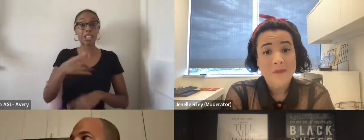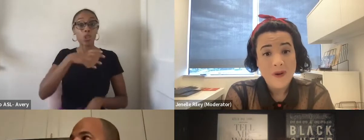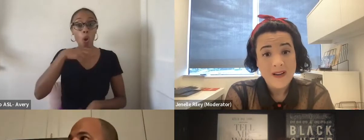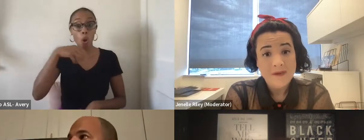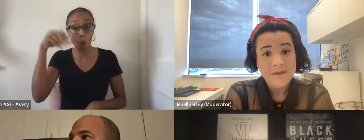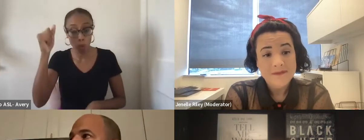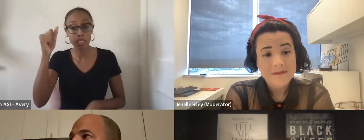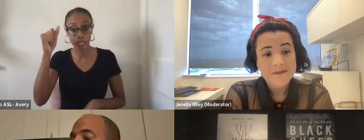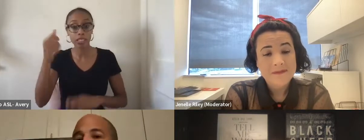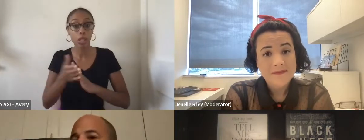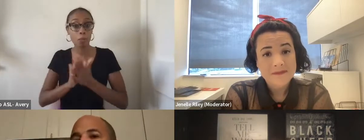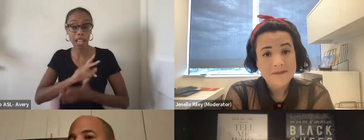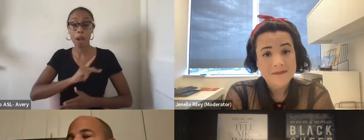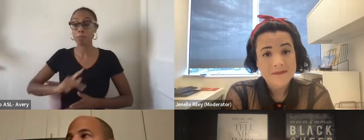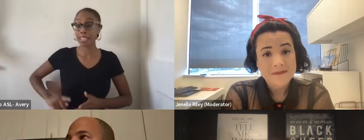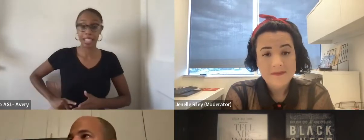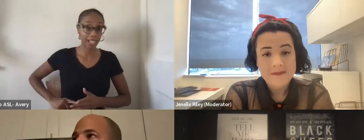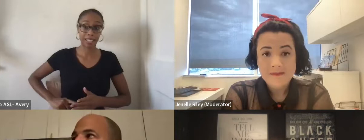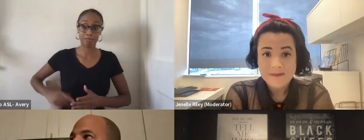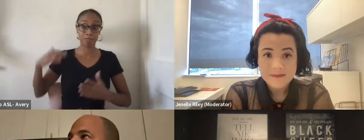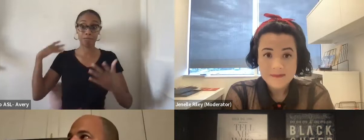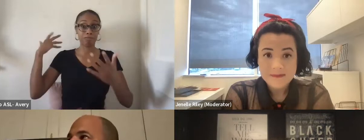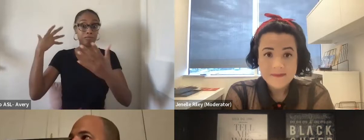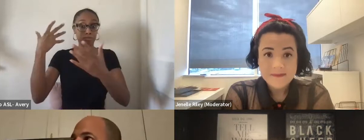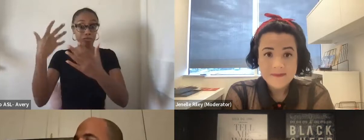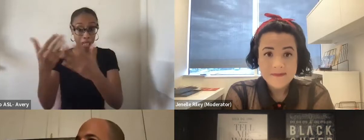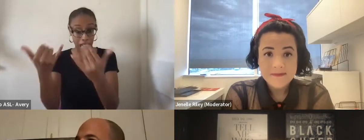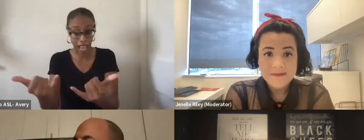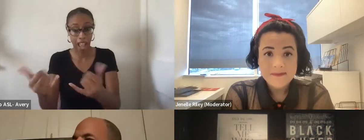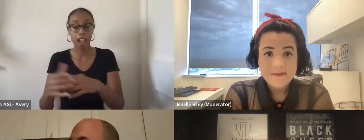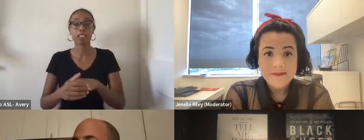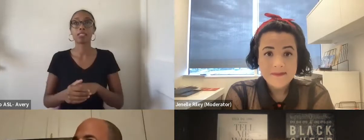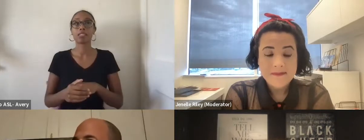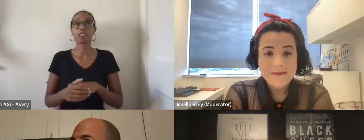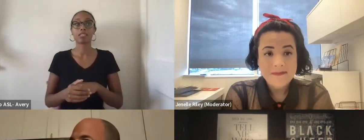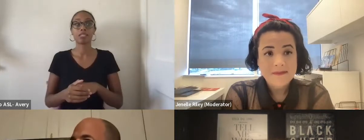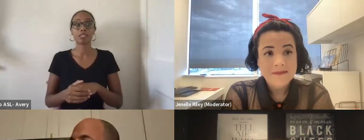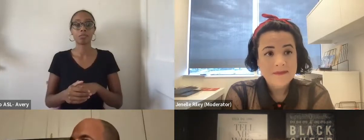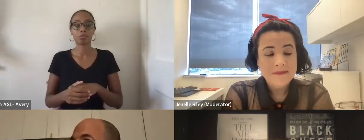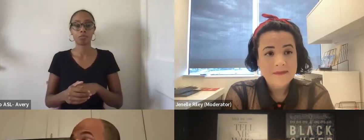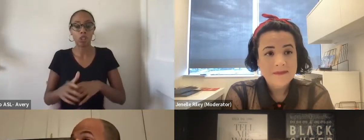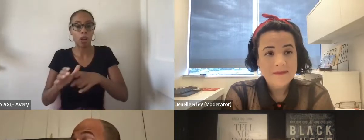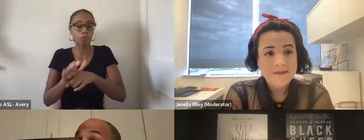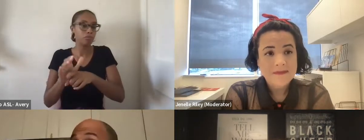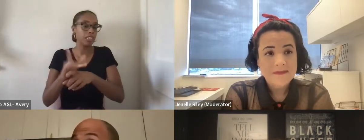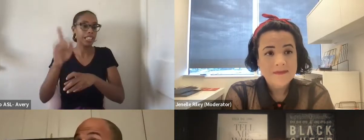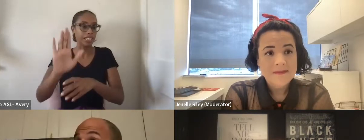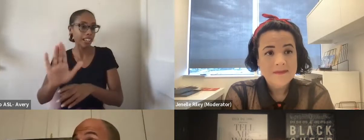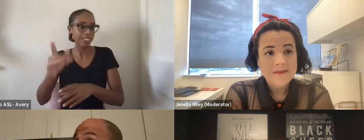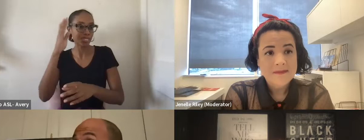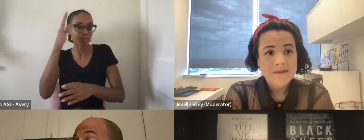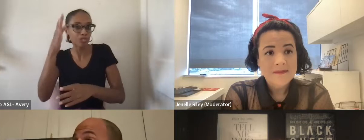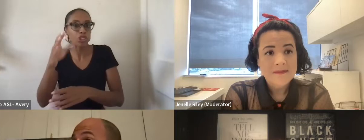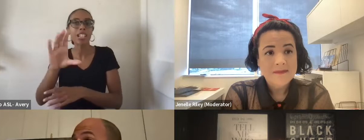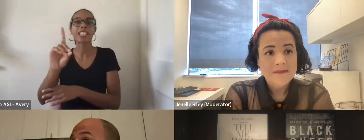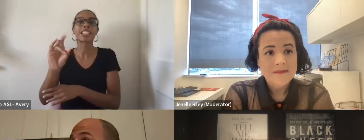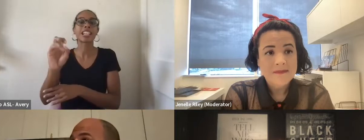And I'm sort of sitting here being reminded actually of the kind of inherent, I guess, tradition and